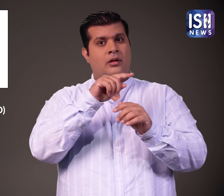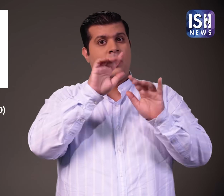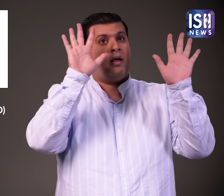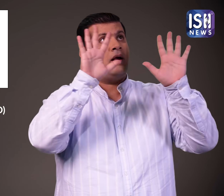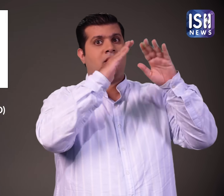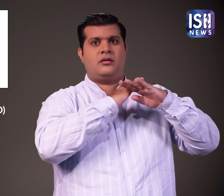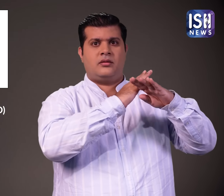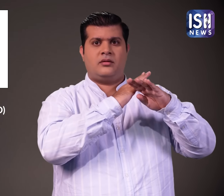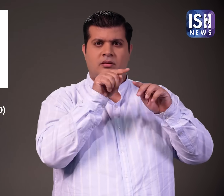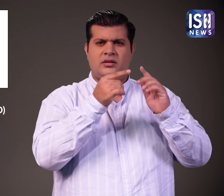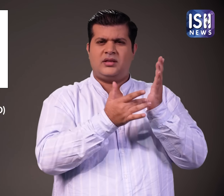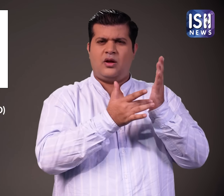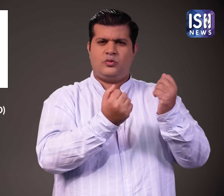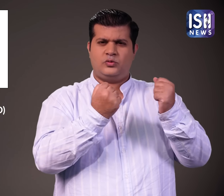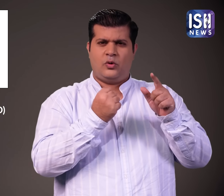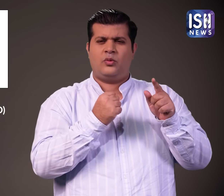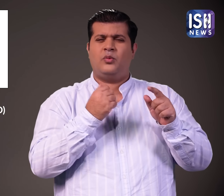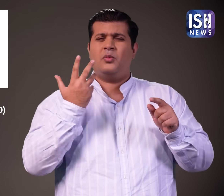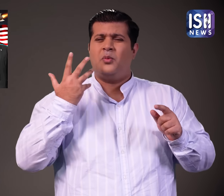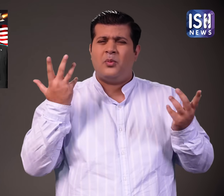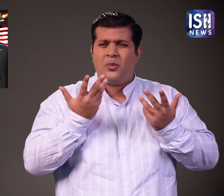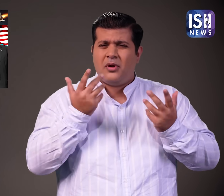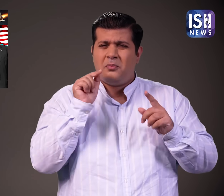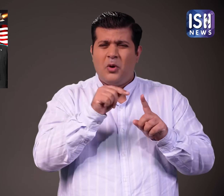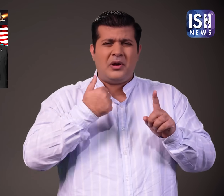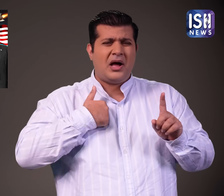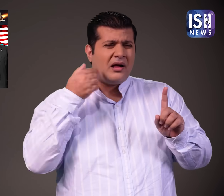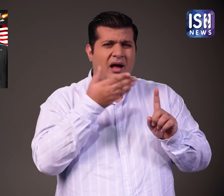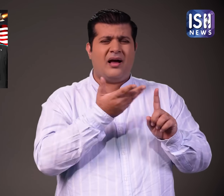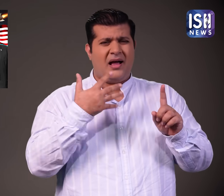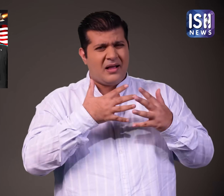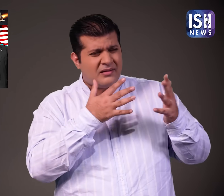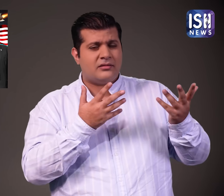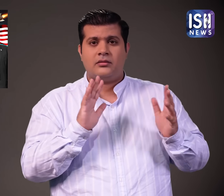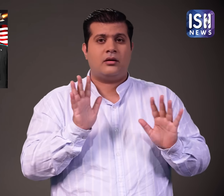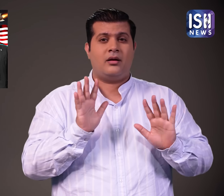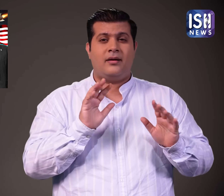It is a powerful air defense system. Why is the U.S. interested in Canada?